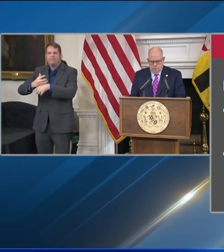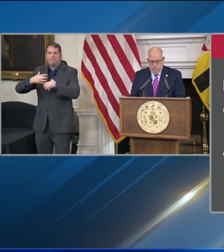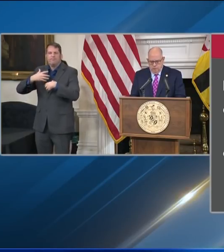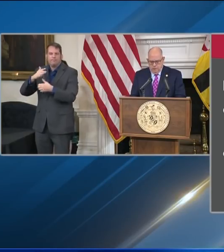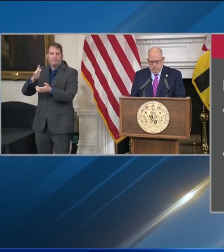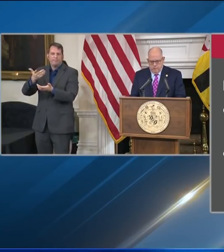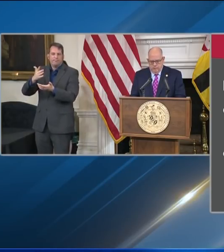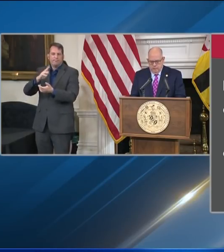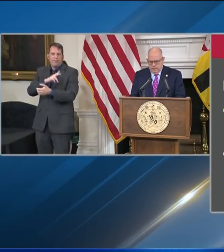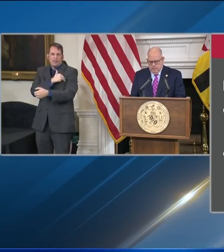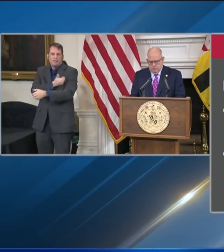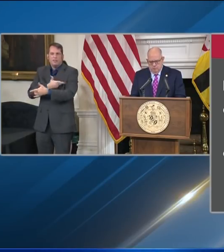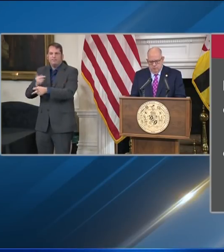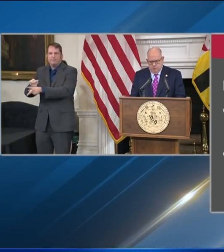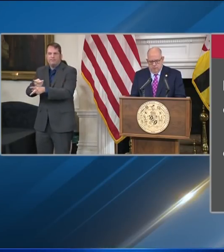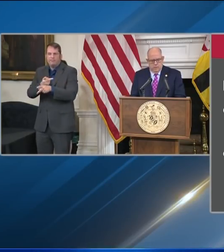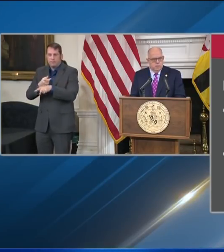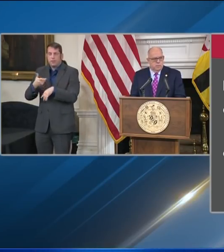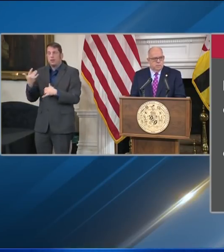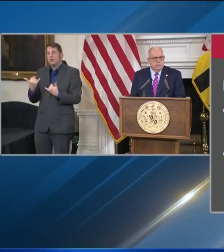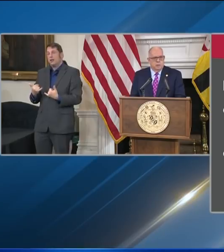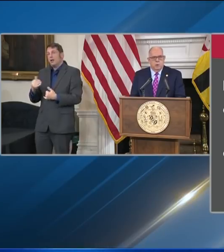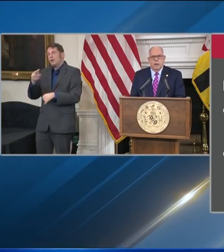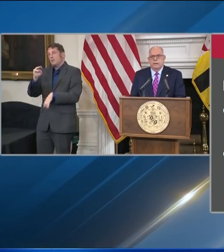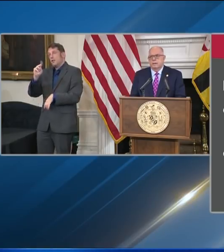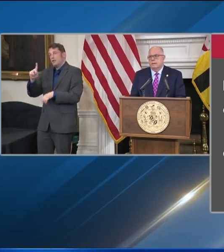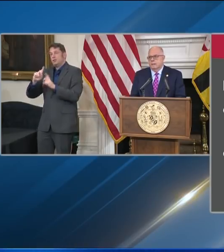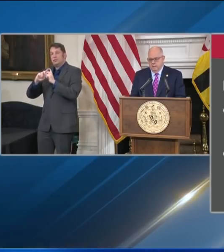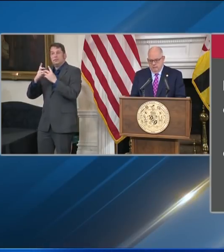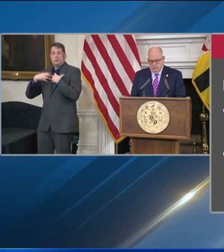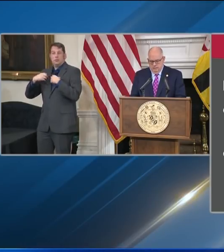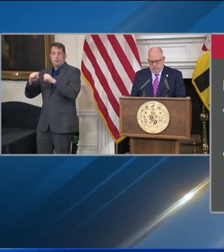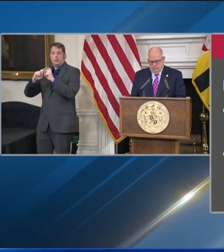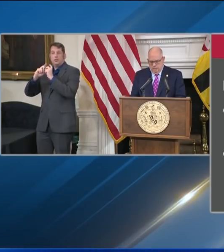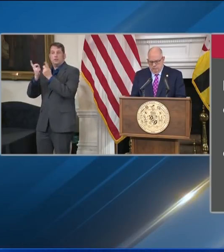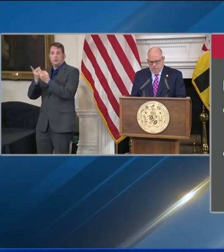TODAY THE MARYLAND DEPARTMENT OF HEALTH IS ISSUING AN ORDER.